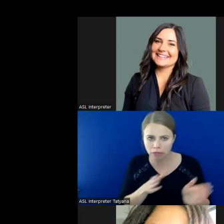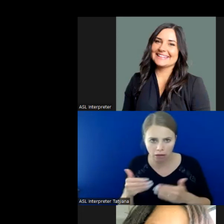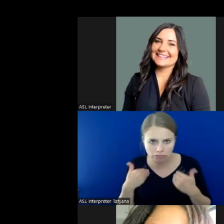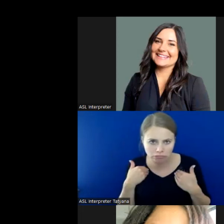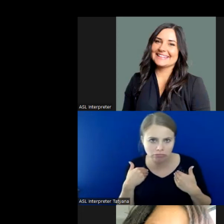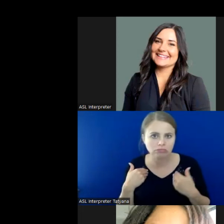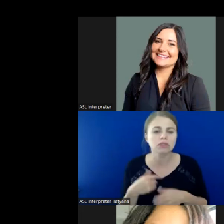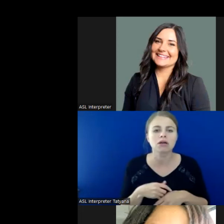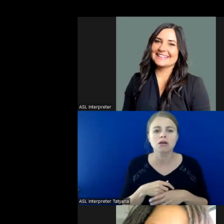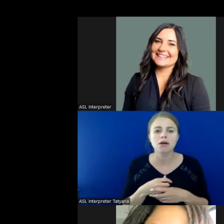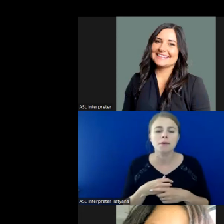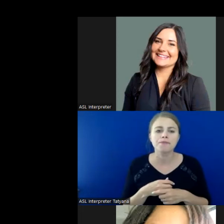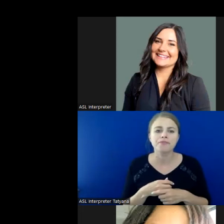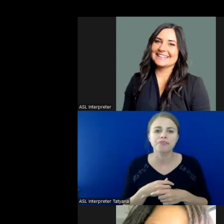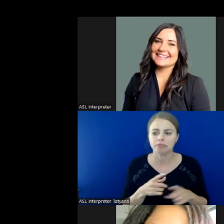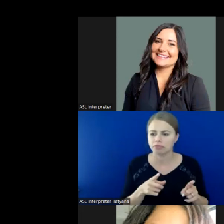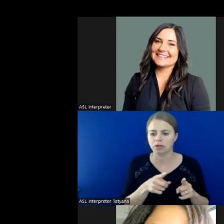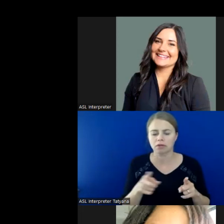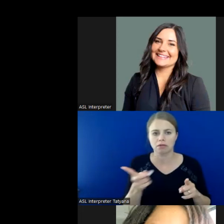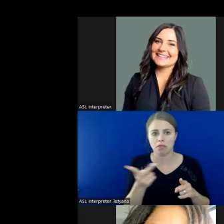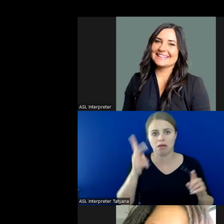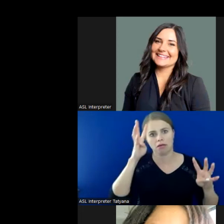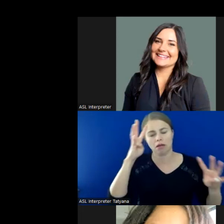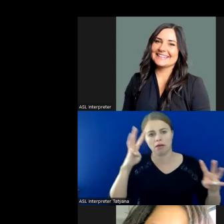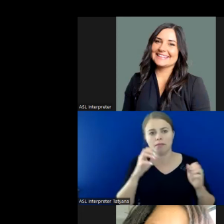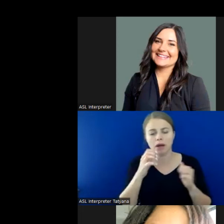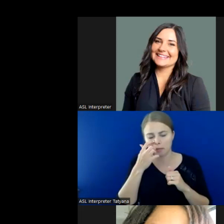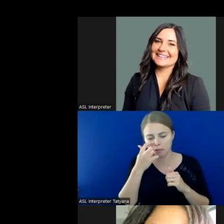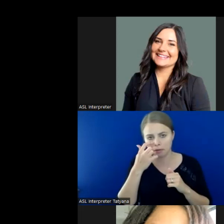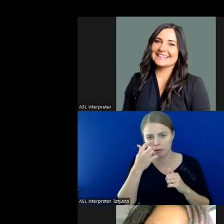of access, they came up on an ad hoc basis what I would describe